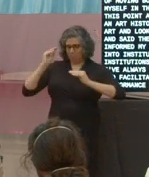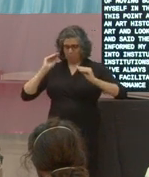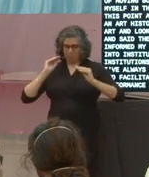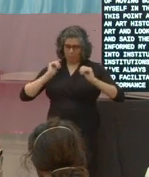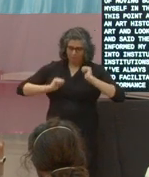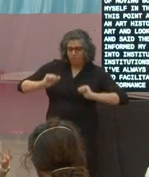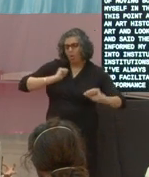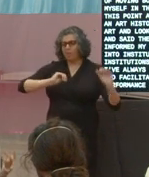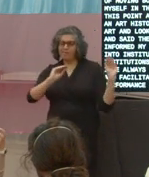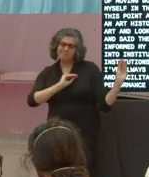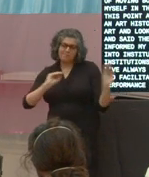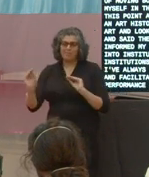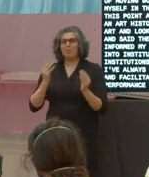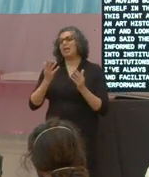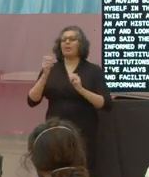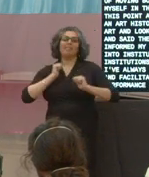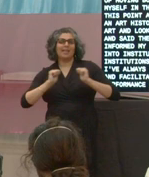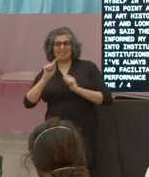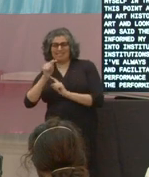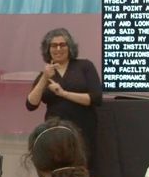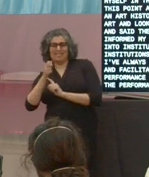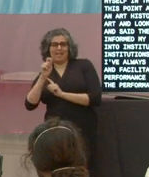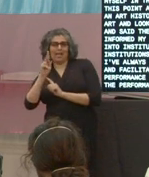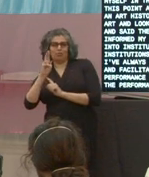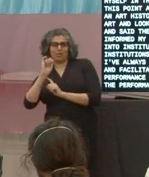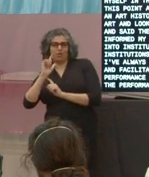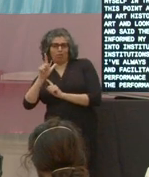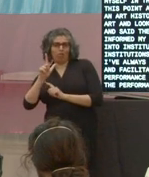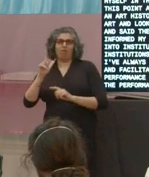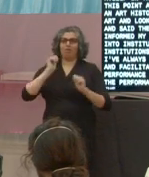of led me them to start to work a little bit more with dance.